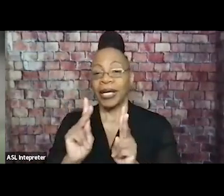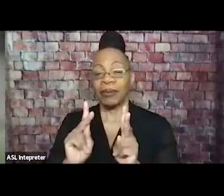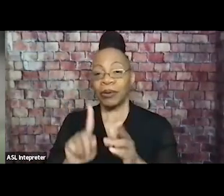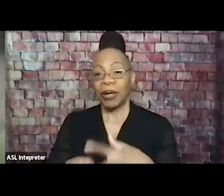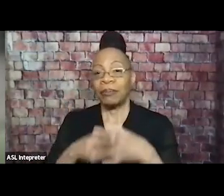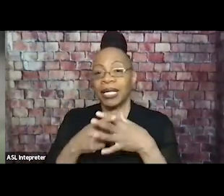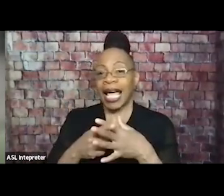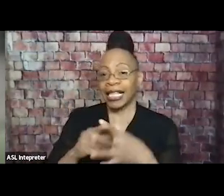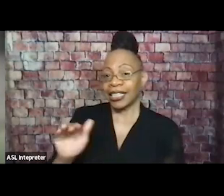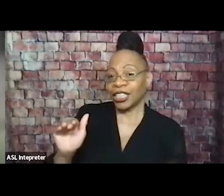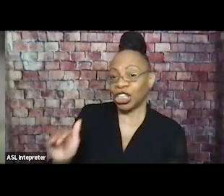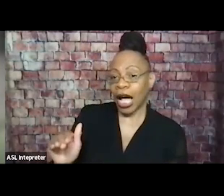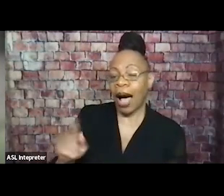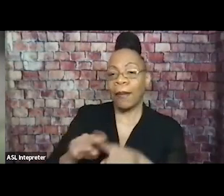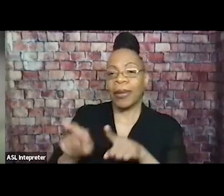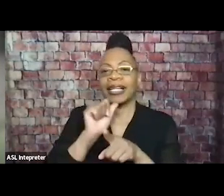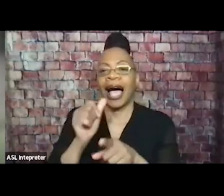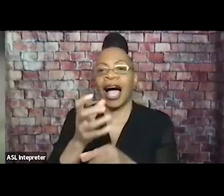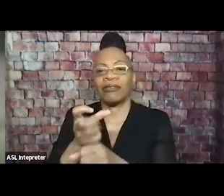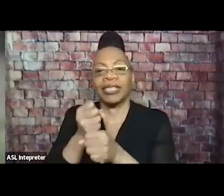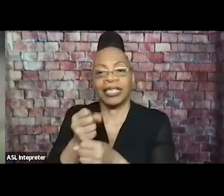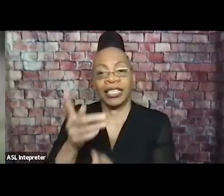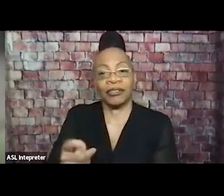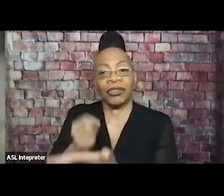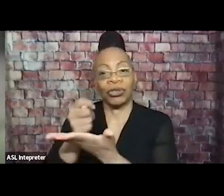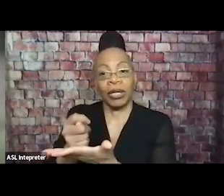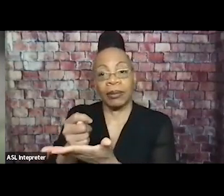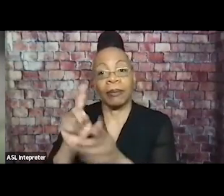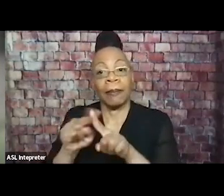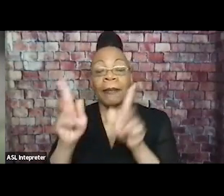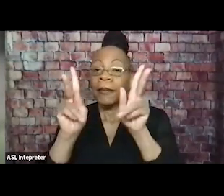but they can still tell you about how they felt and how those feelings